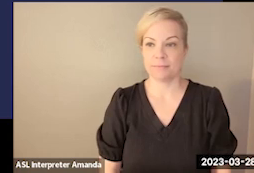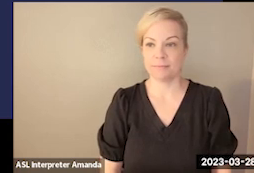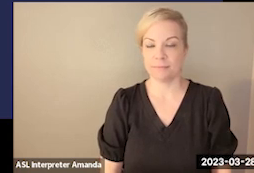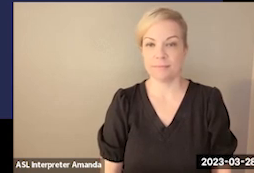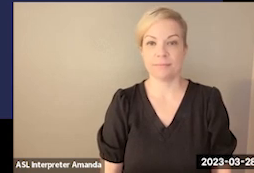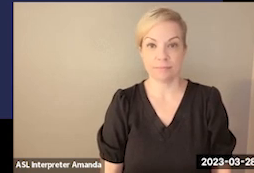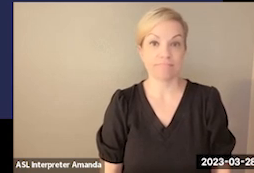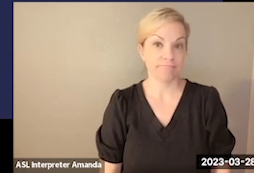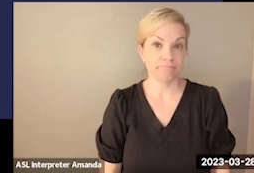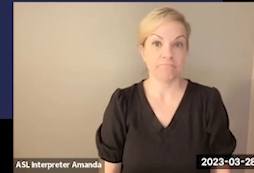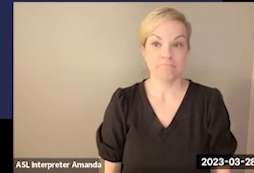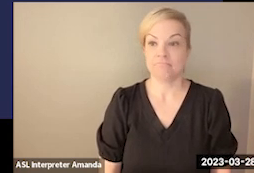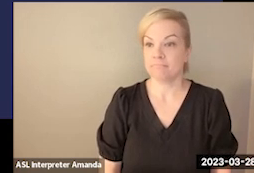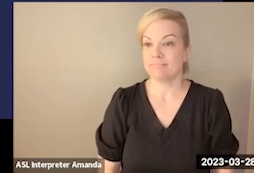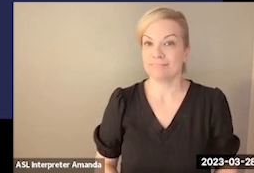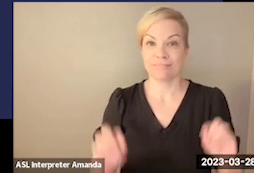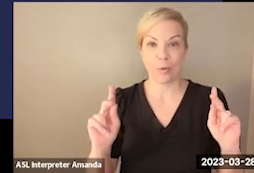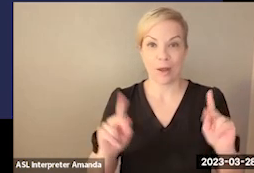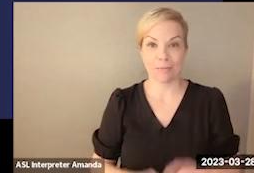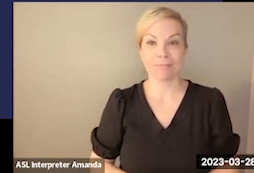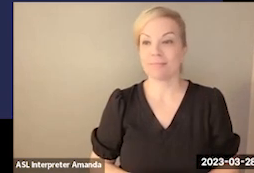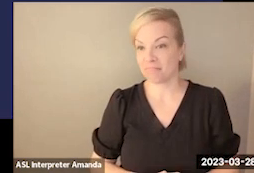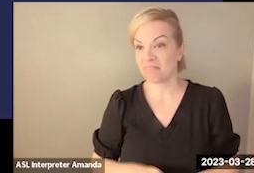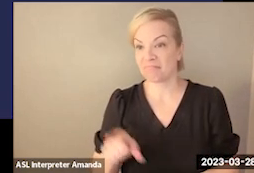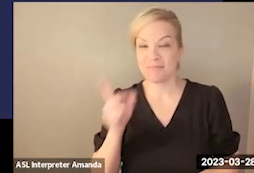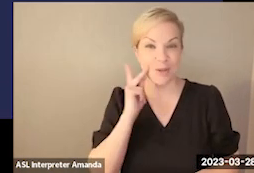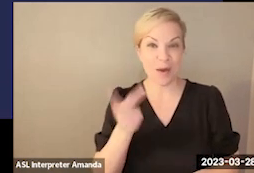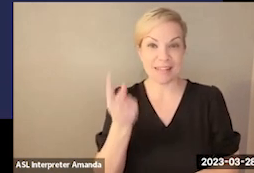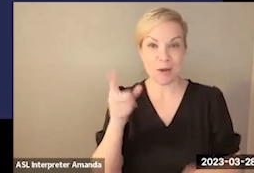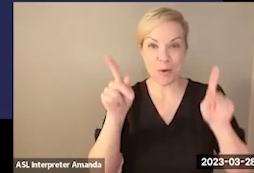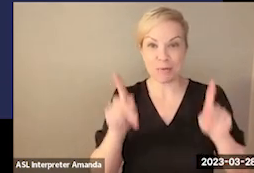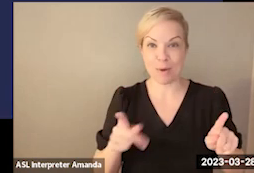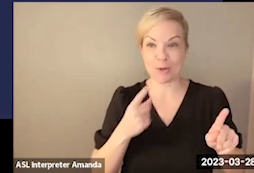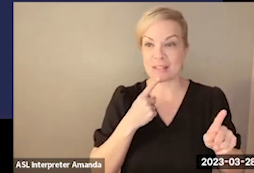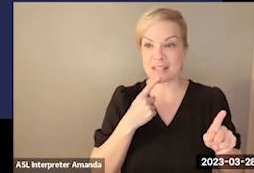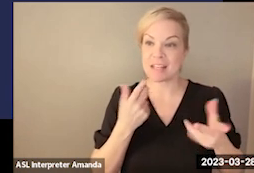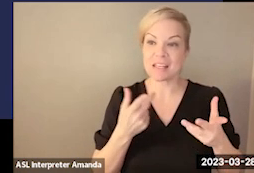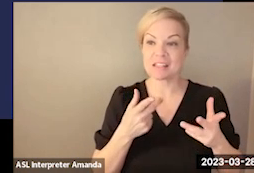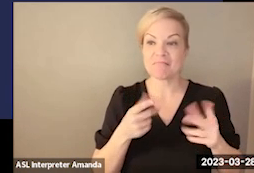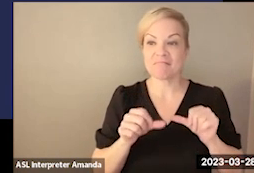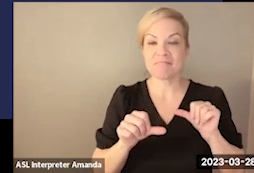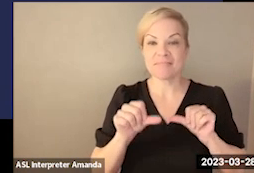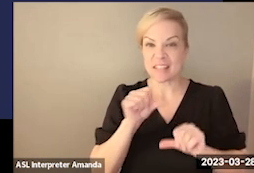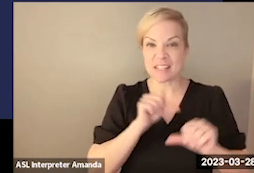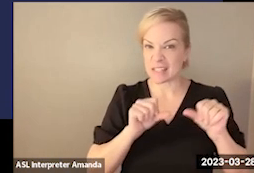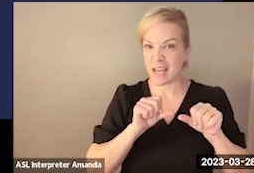Debbie Stine, Science & Technology Policy Academy: Okay. Debbie Stine, Science & Technology Policy Academy: So we have at least one science from policy. Usually I get a pretty good mix in response to this question.